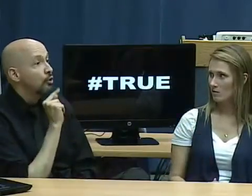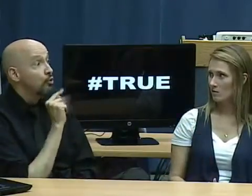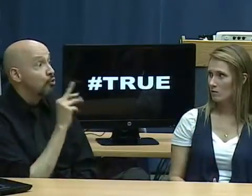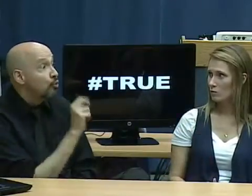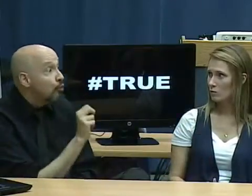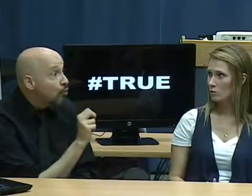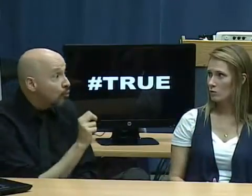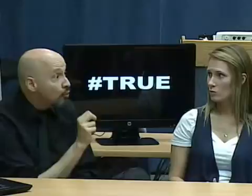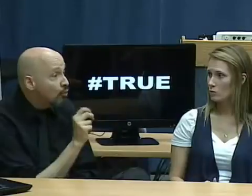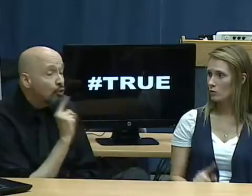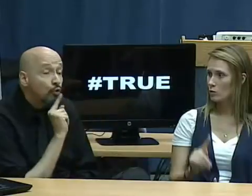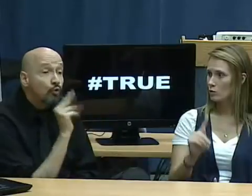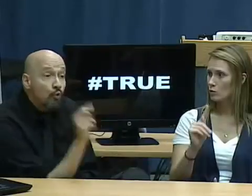#TRUE?